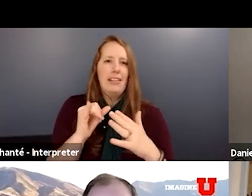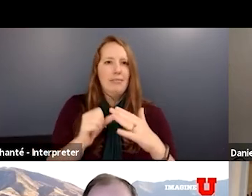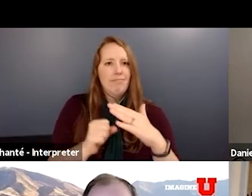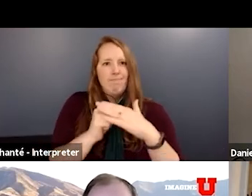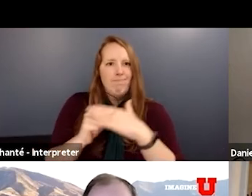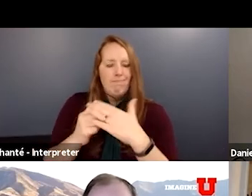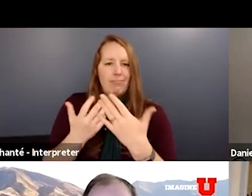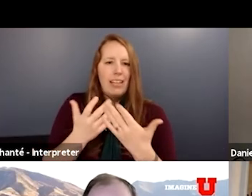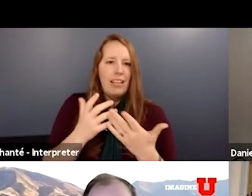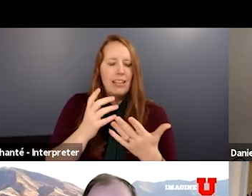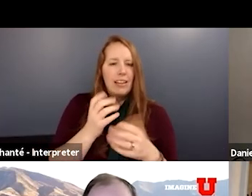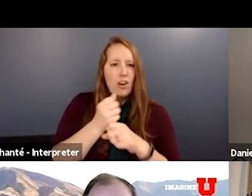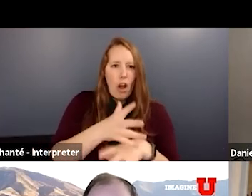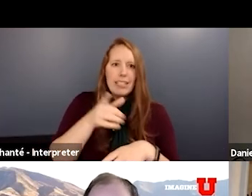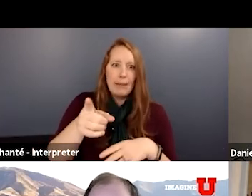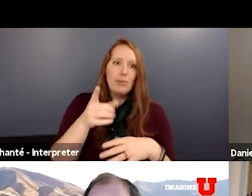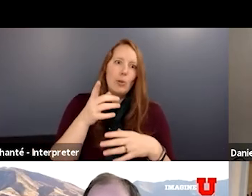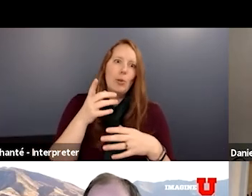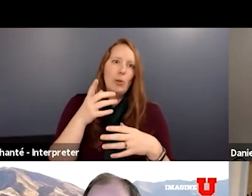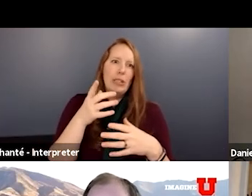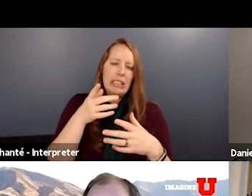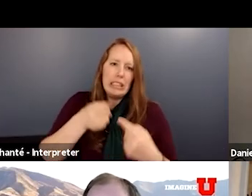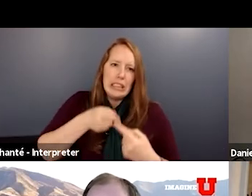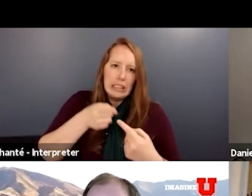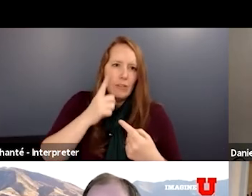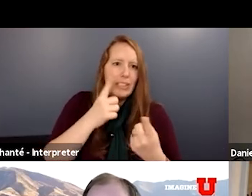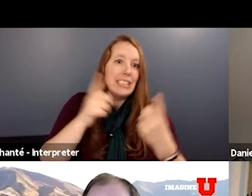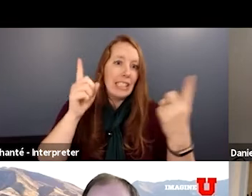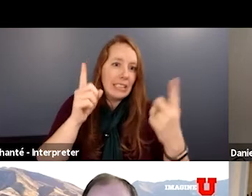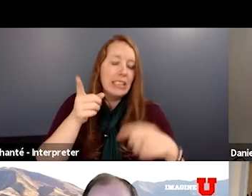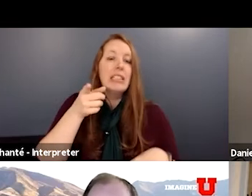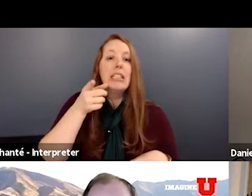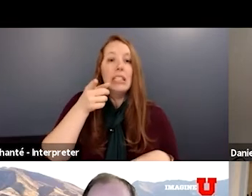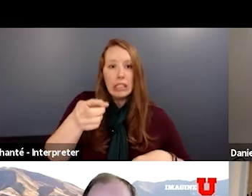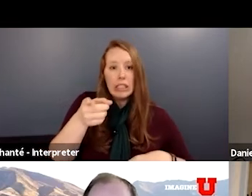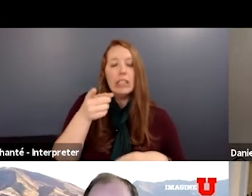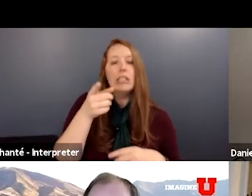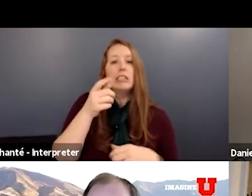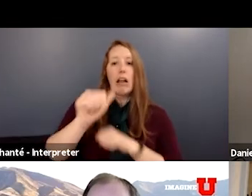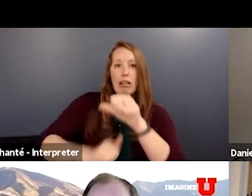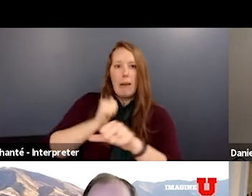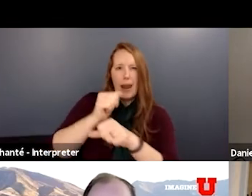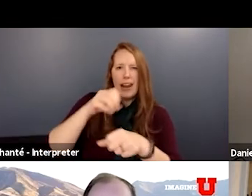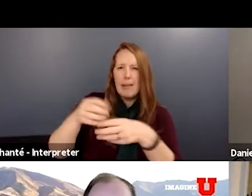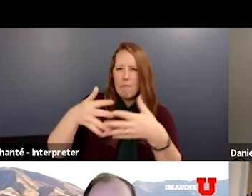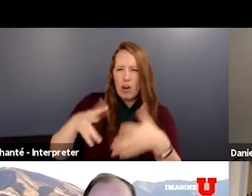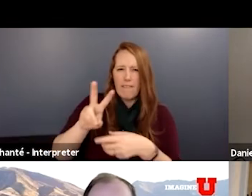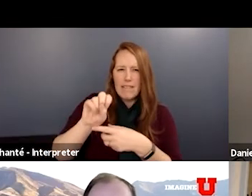He's an AmeriCorps VISTA alumni and has helped positions in advocacy in educational organizations.